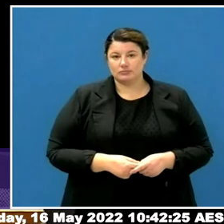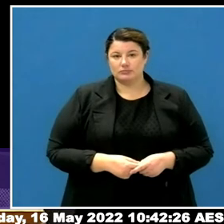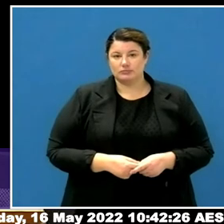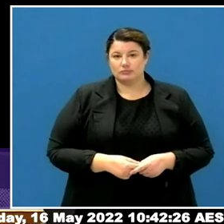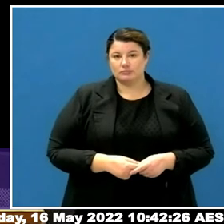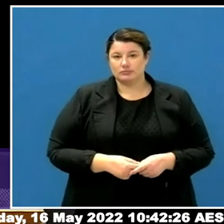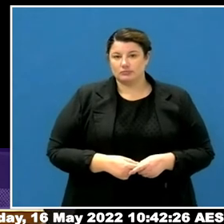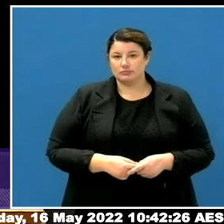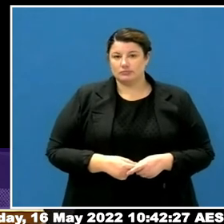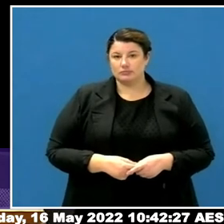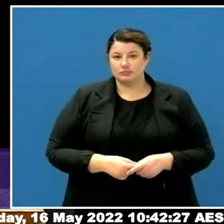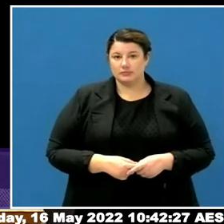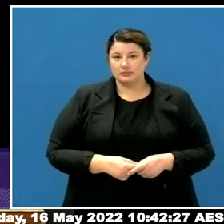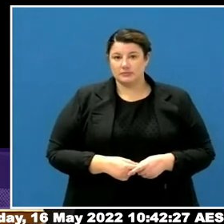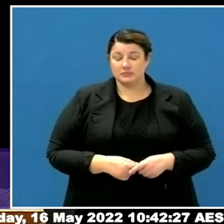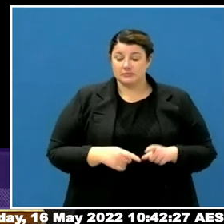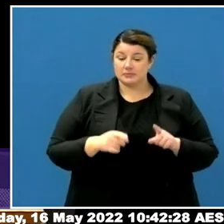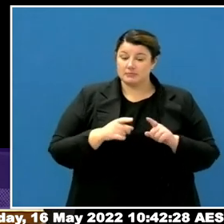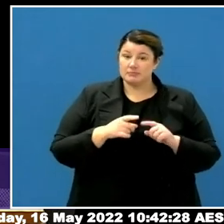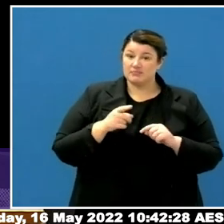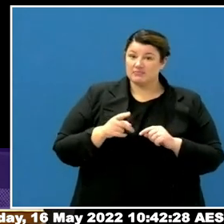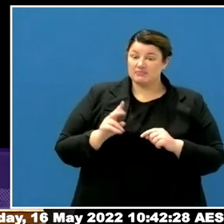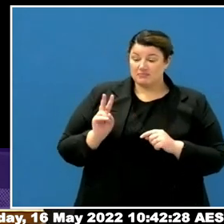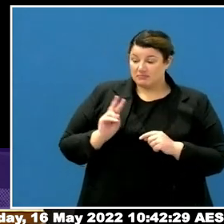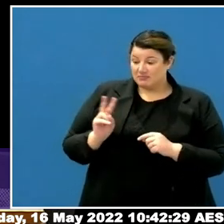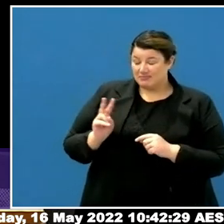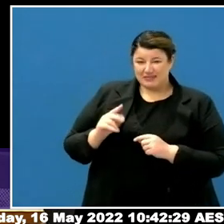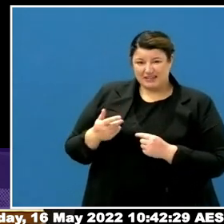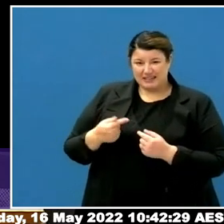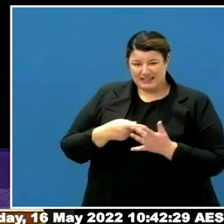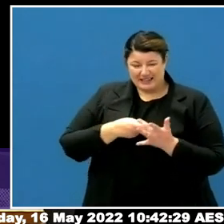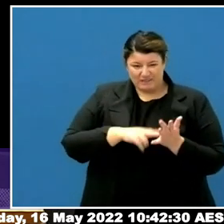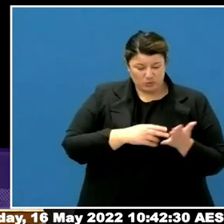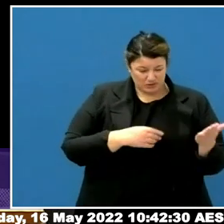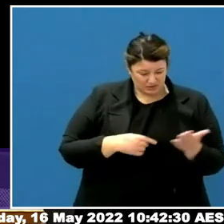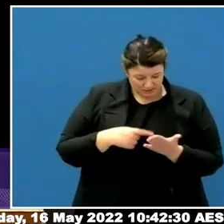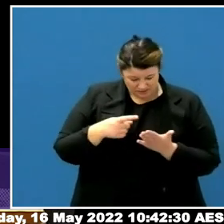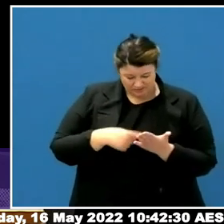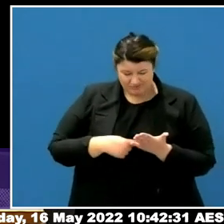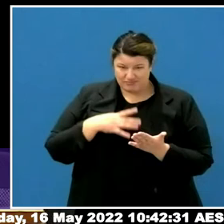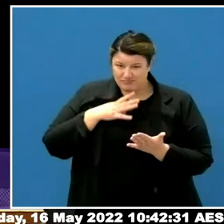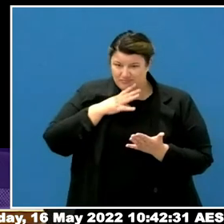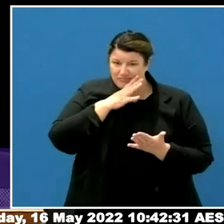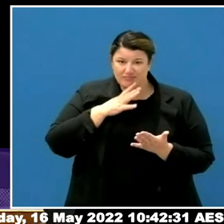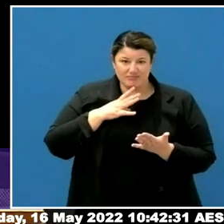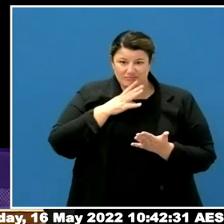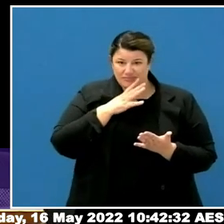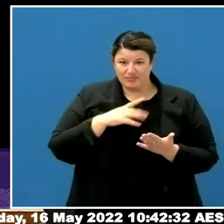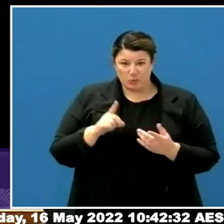Also, like Sally and Lilly, Suzie and Rob struggled to understand the invoices sent by Afford for services that Toby received.